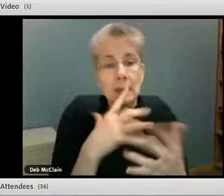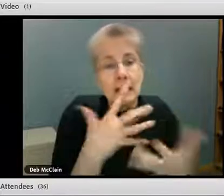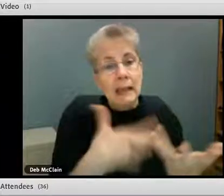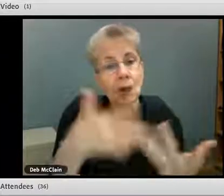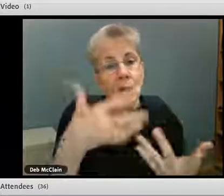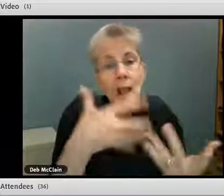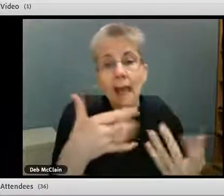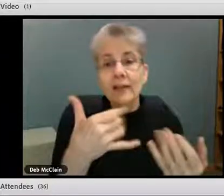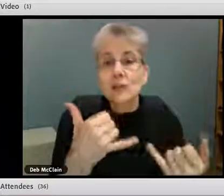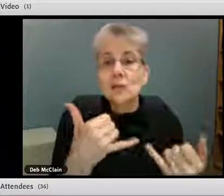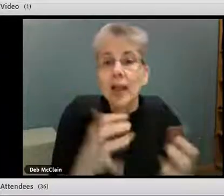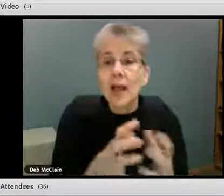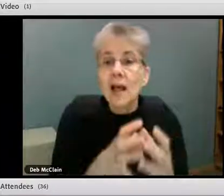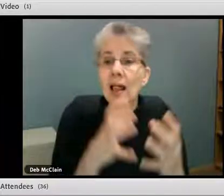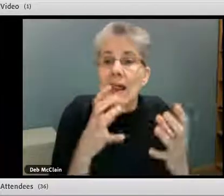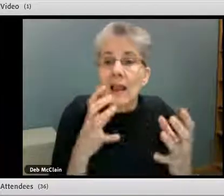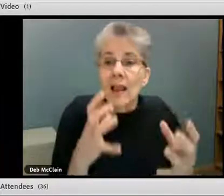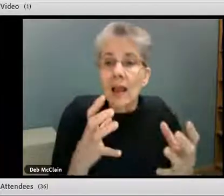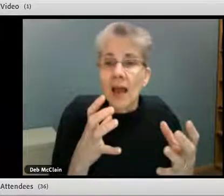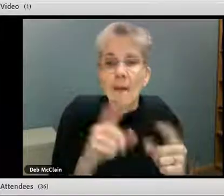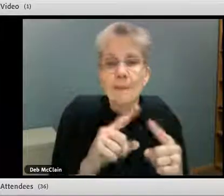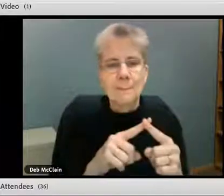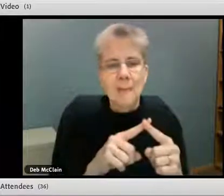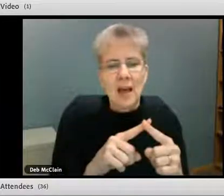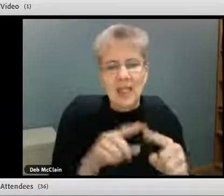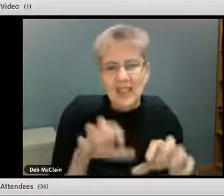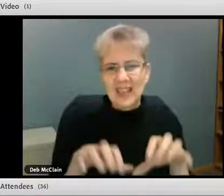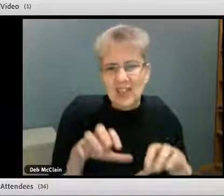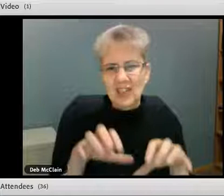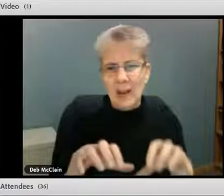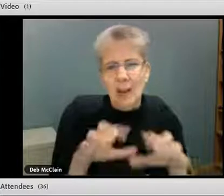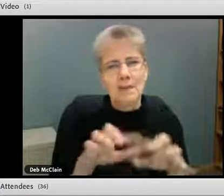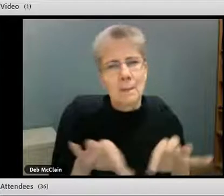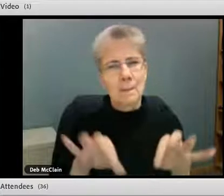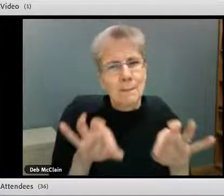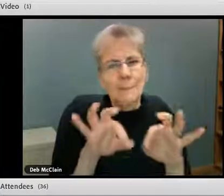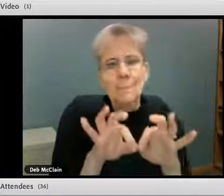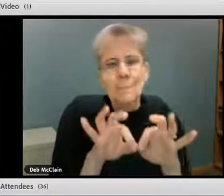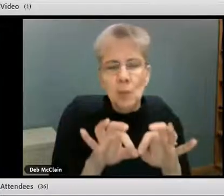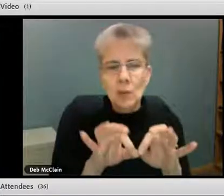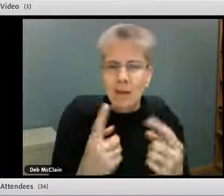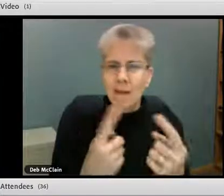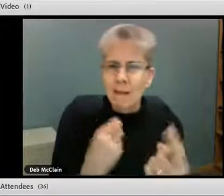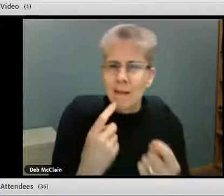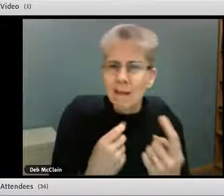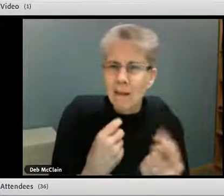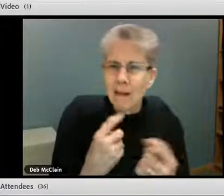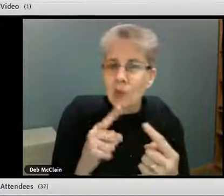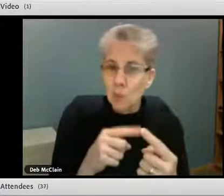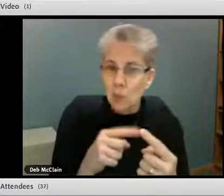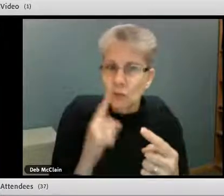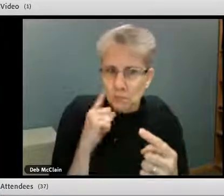I know there's a lot of us, but that chat box is so important. I want you to ask questions when you have questions